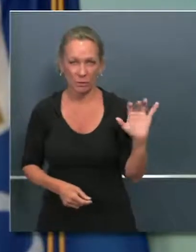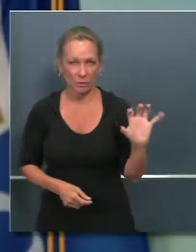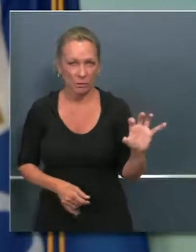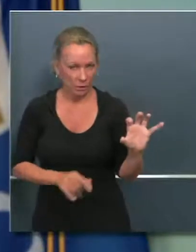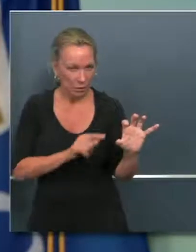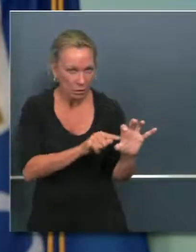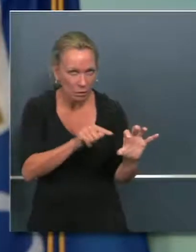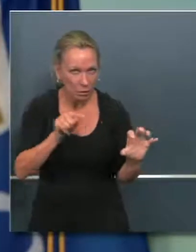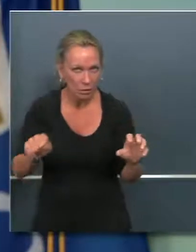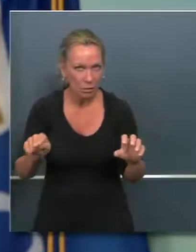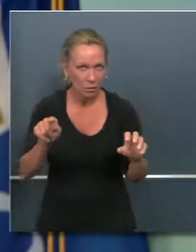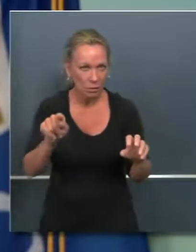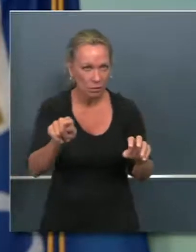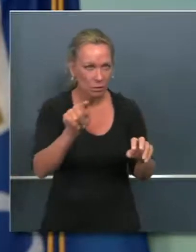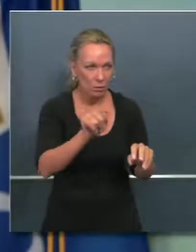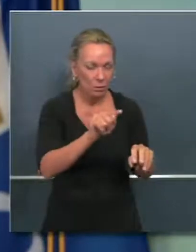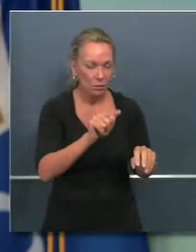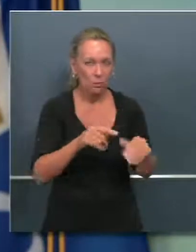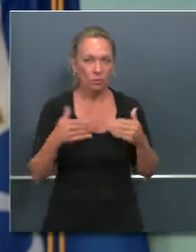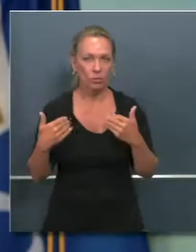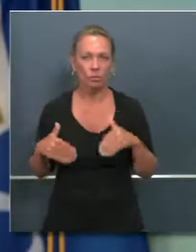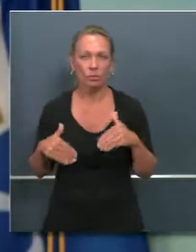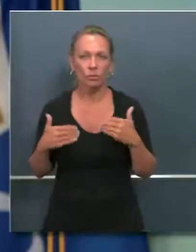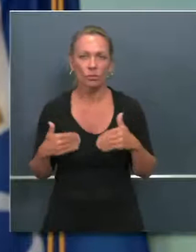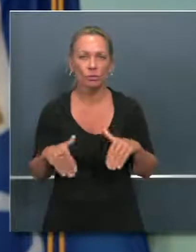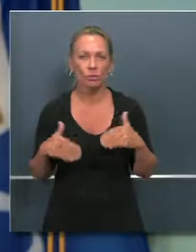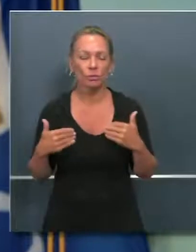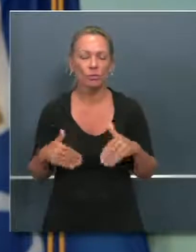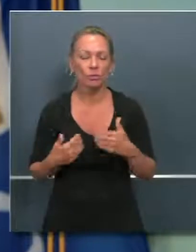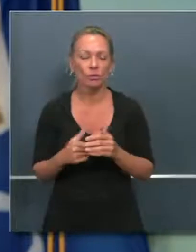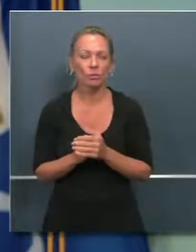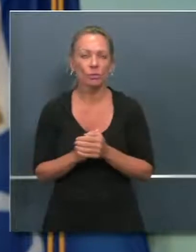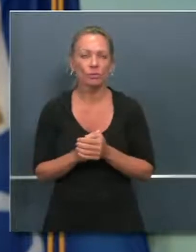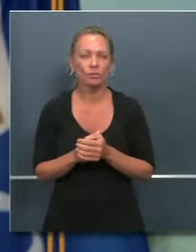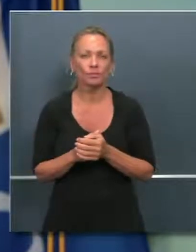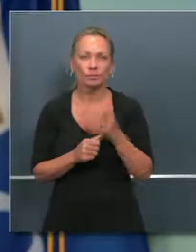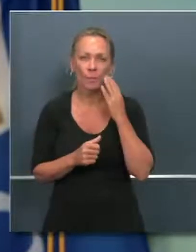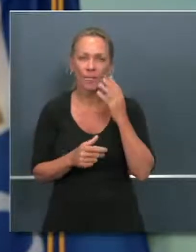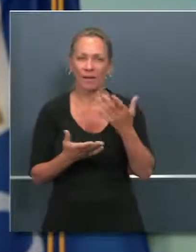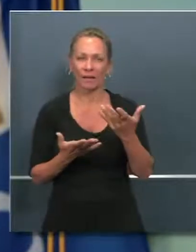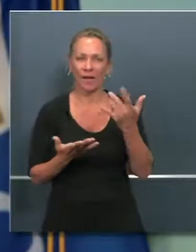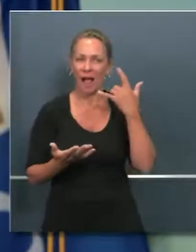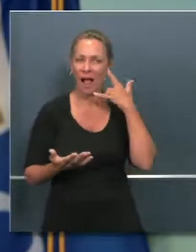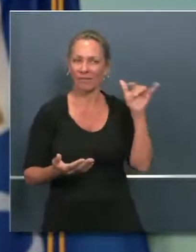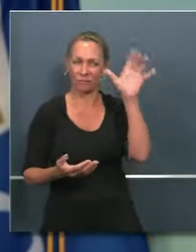prisoners one hundred thirteen thousand inmates rather in our correctional system we're currently